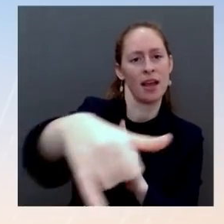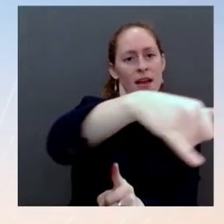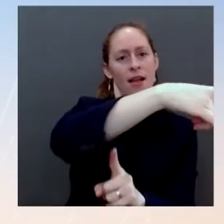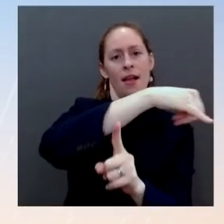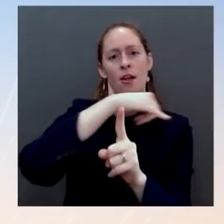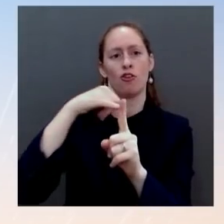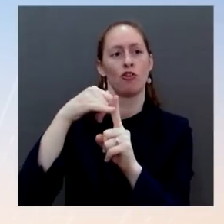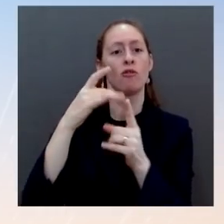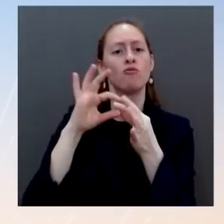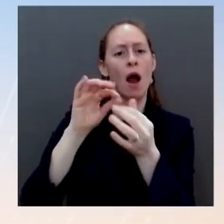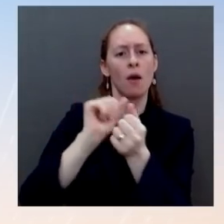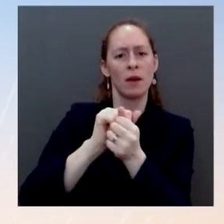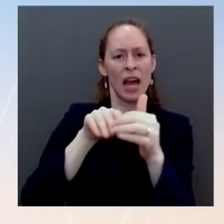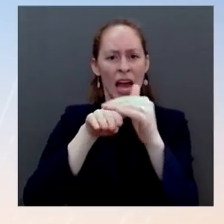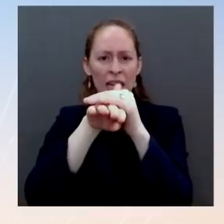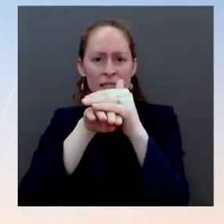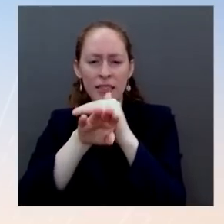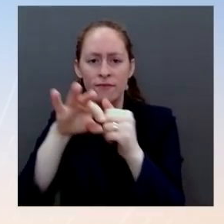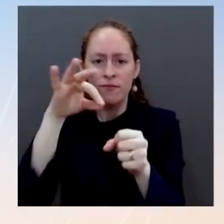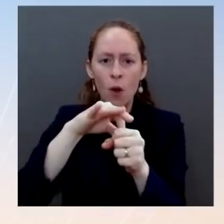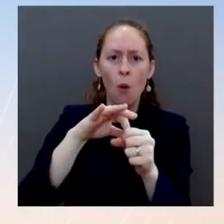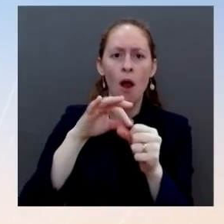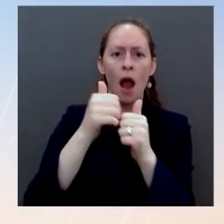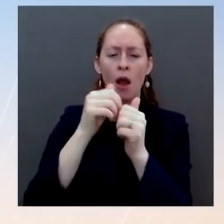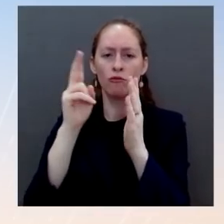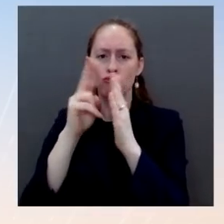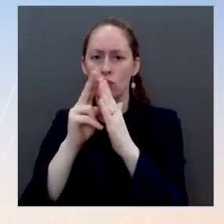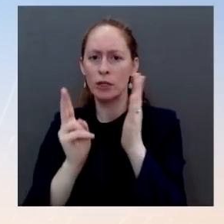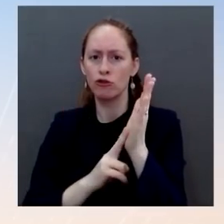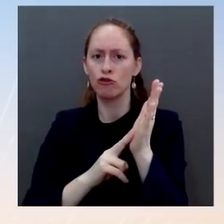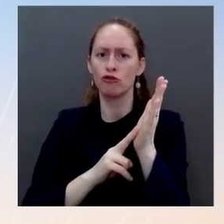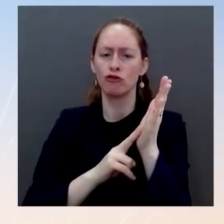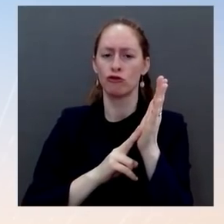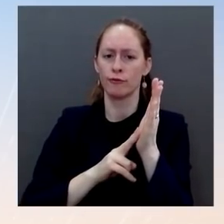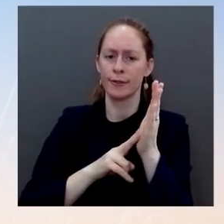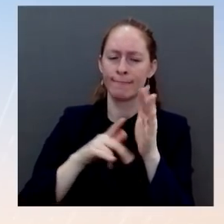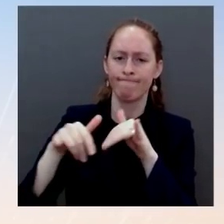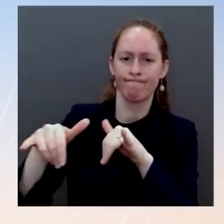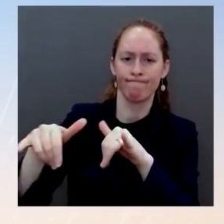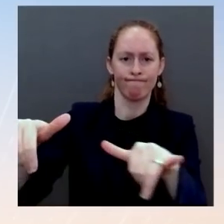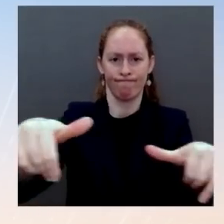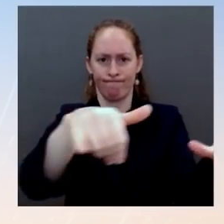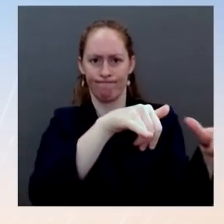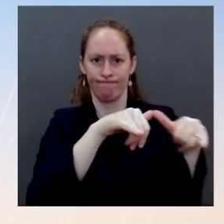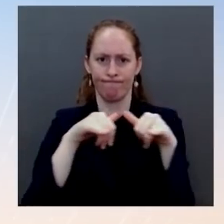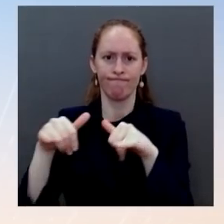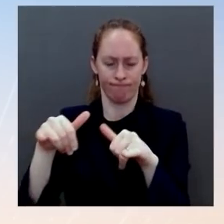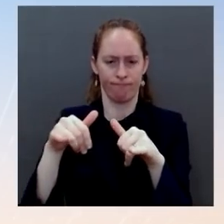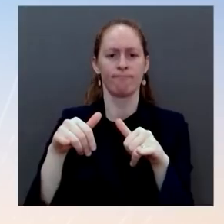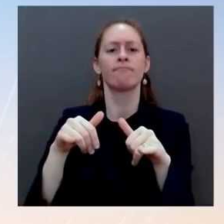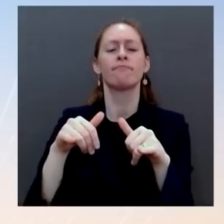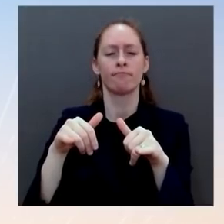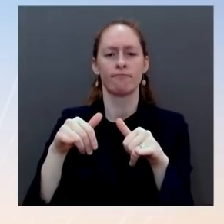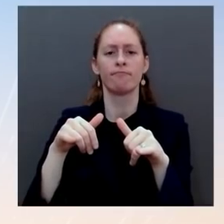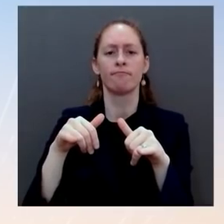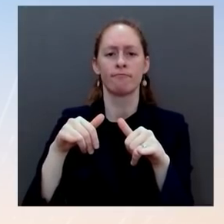strengthens campaign finance laws. The John Lewis Voting Rights Act establishes a new preclearance process to ensure that certain states and jurisdictions